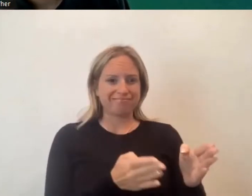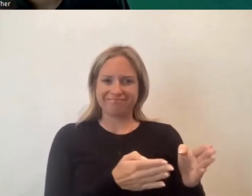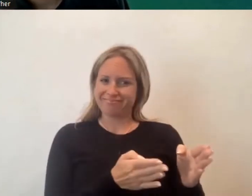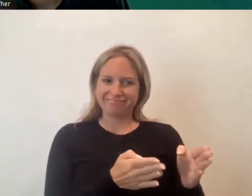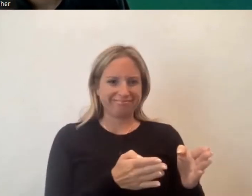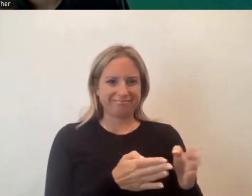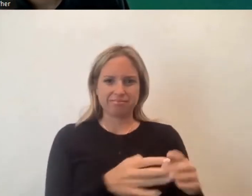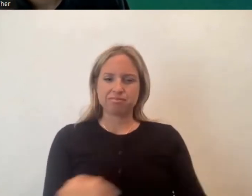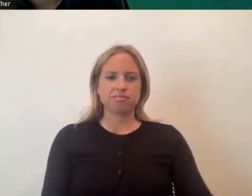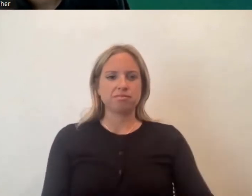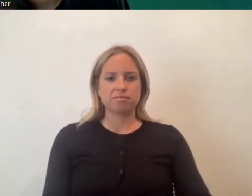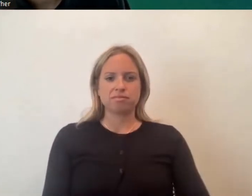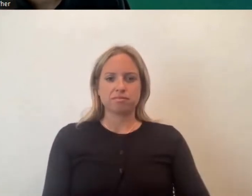Tadra: All right.